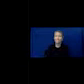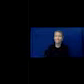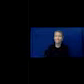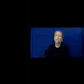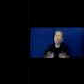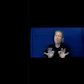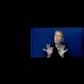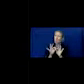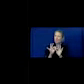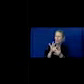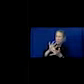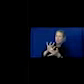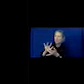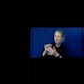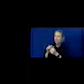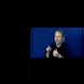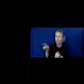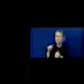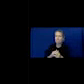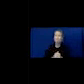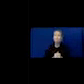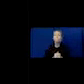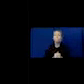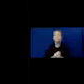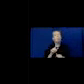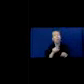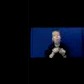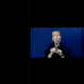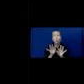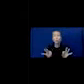It's also important to observe the individual in different environments.